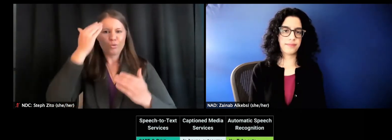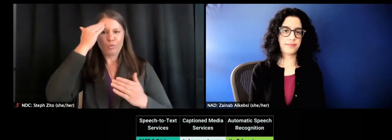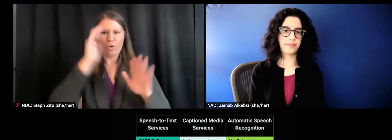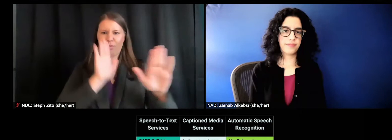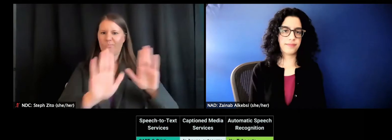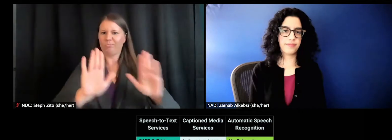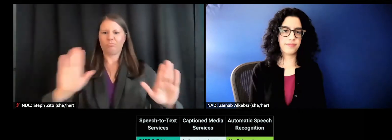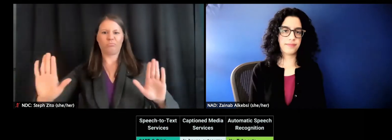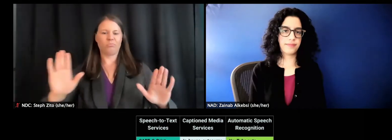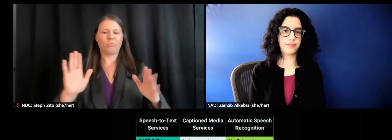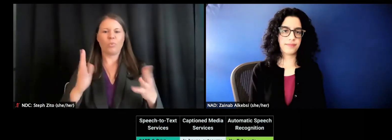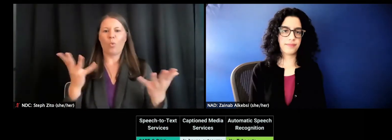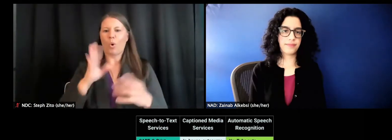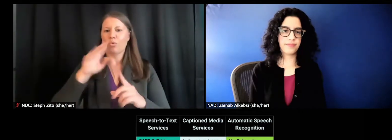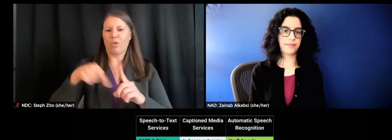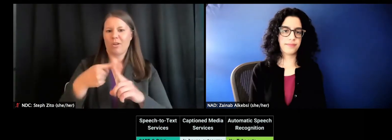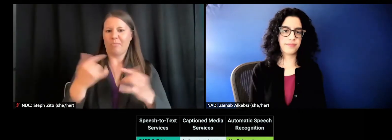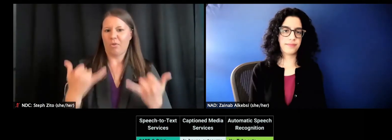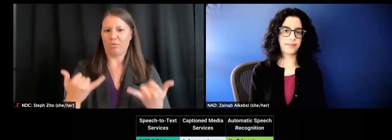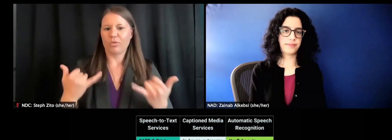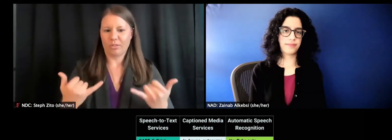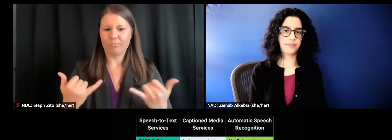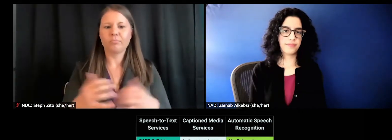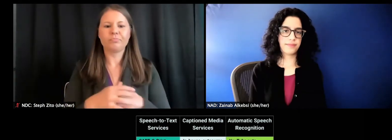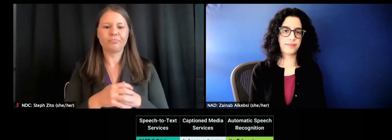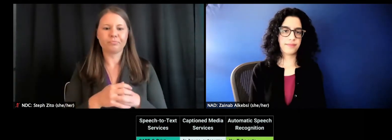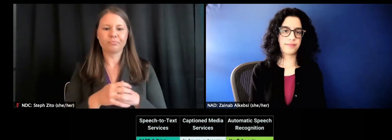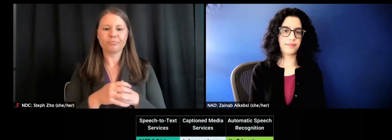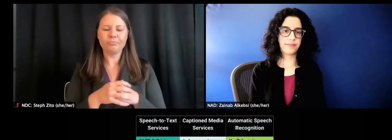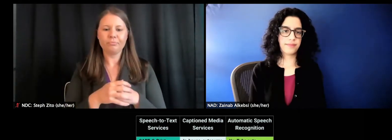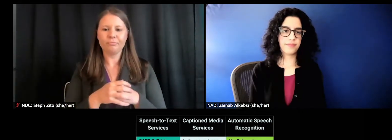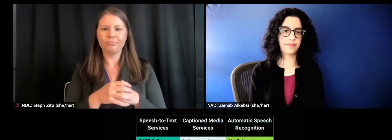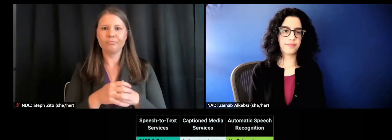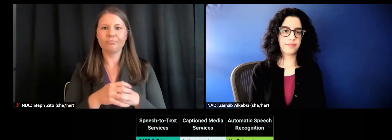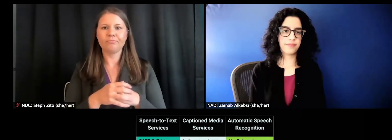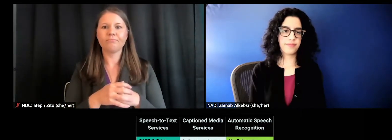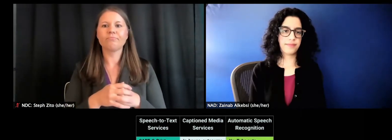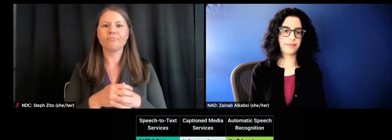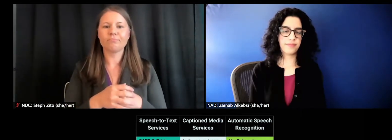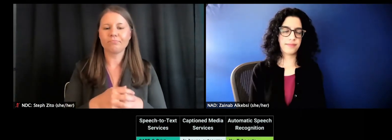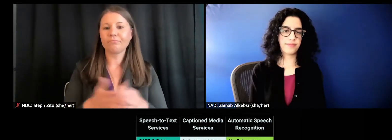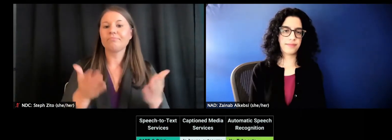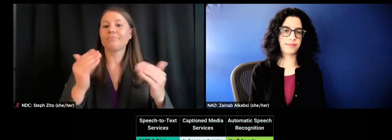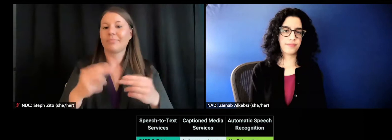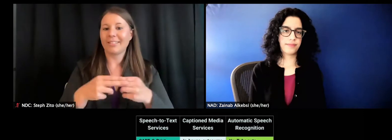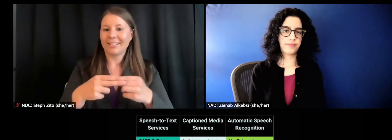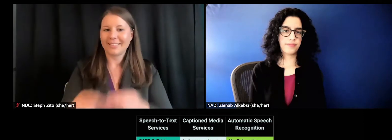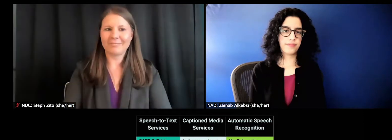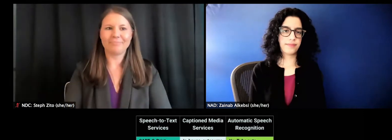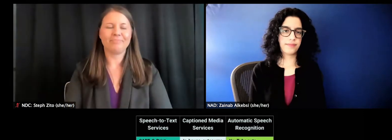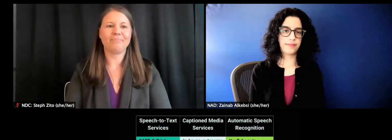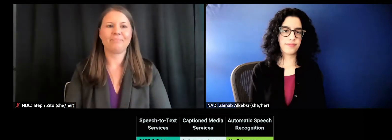It is really important to be mindful of those three categories and keep that in mind in our conversation today as well.